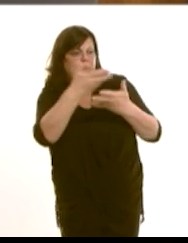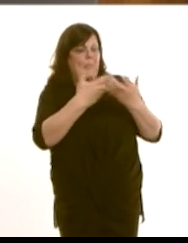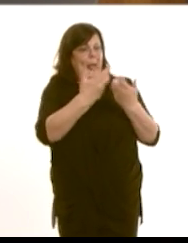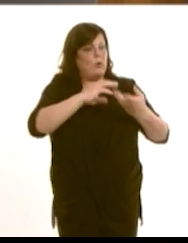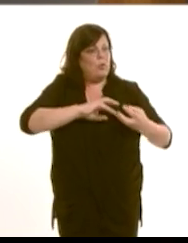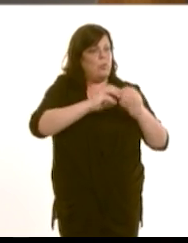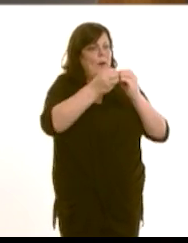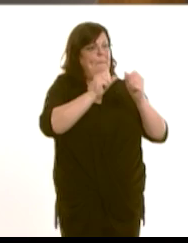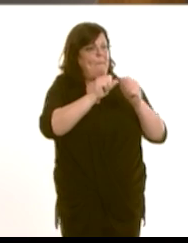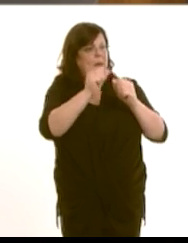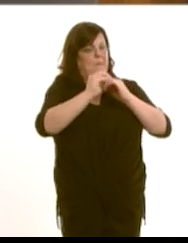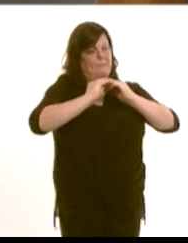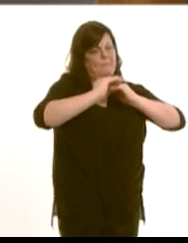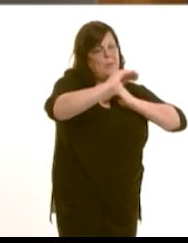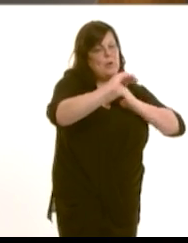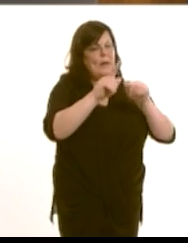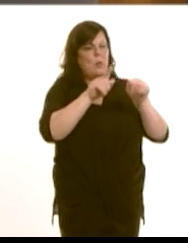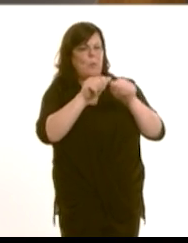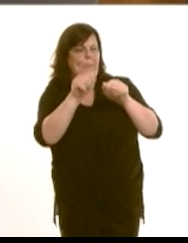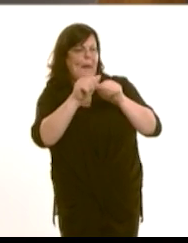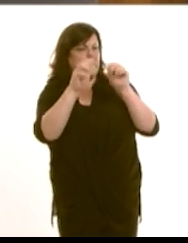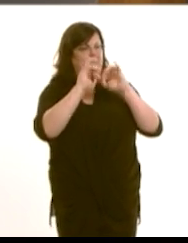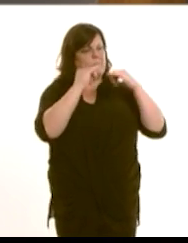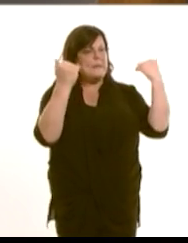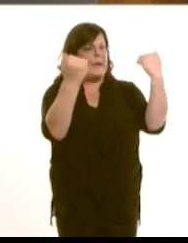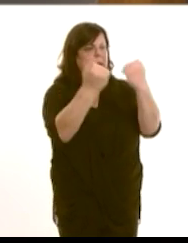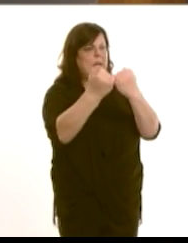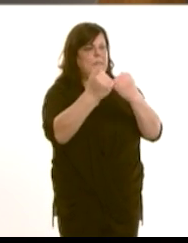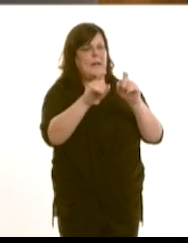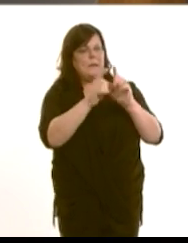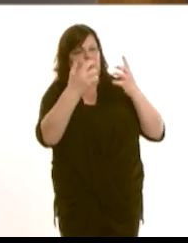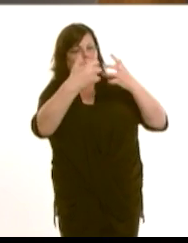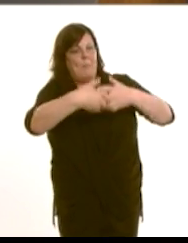in Wales to support our drive to facilitate regular participation in sport and physical